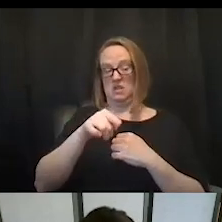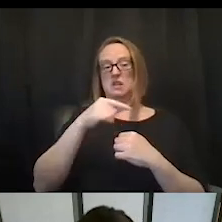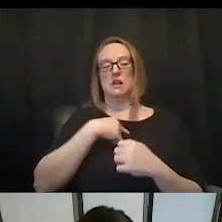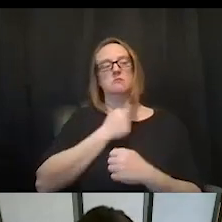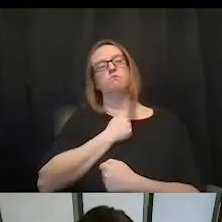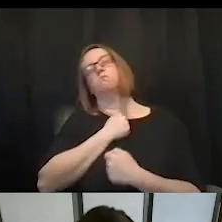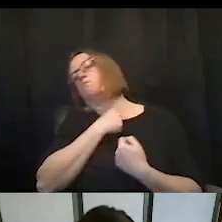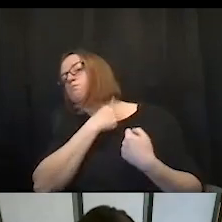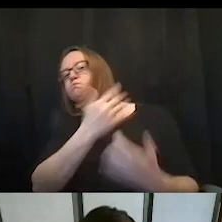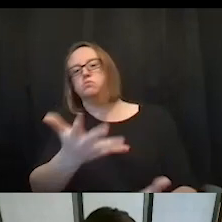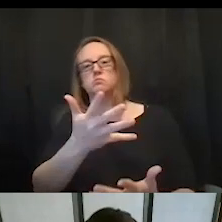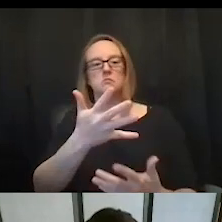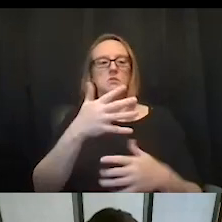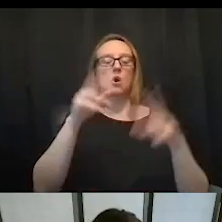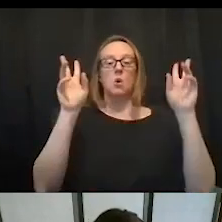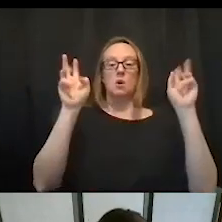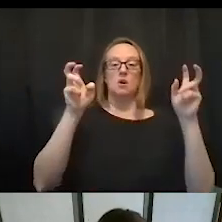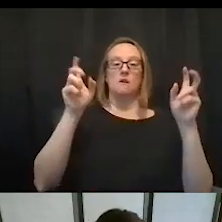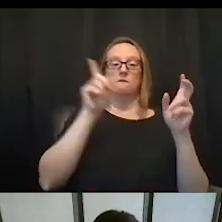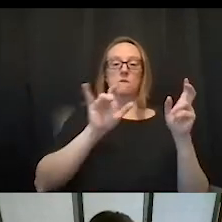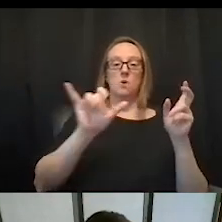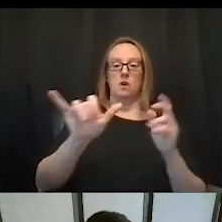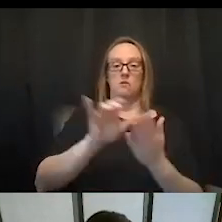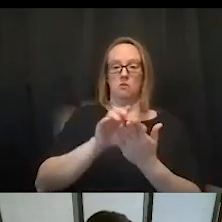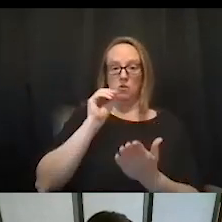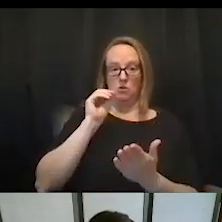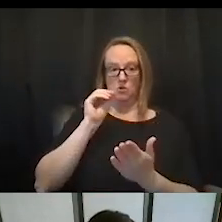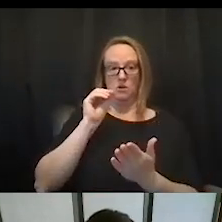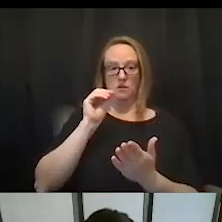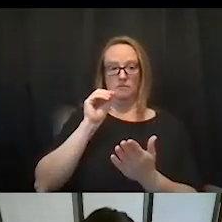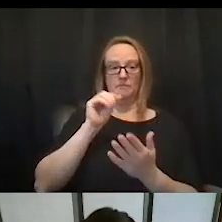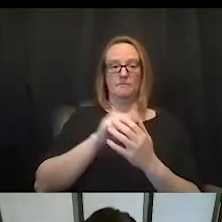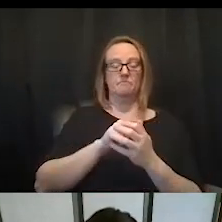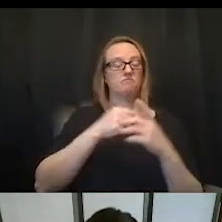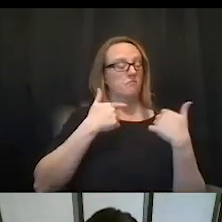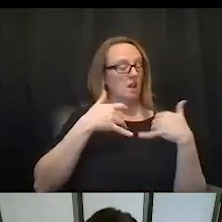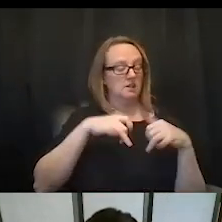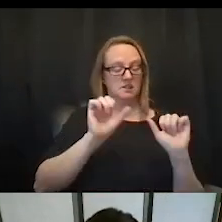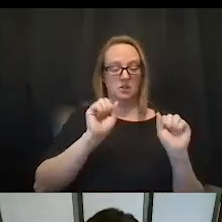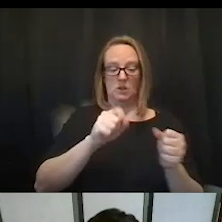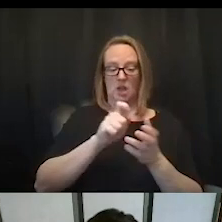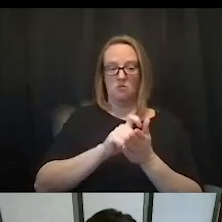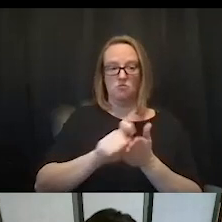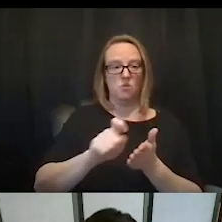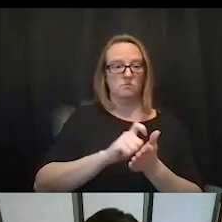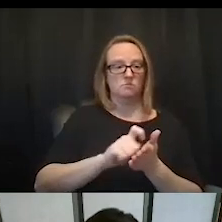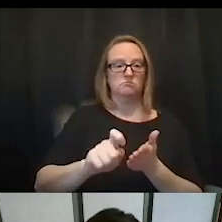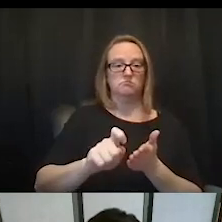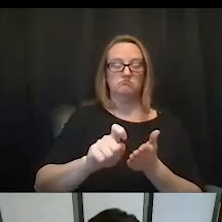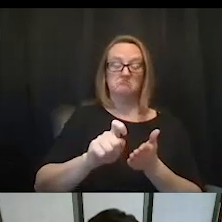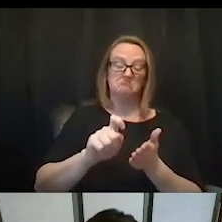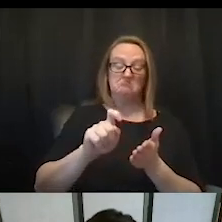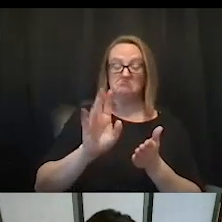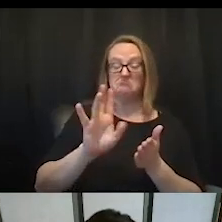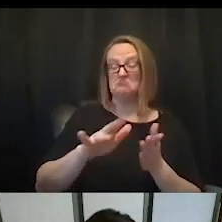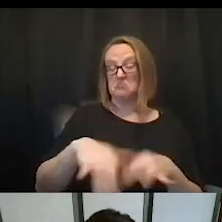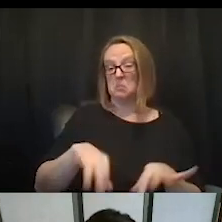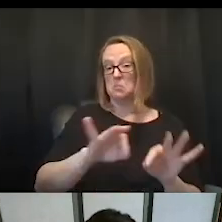and it's called "Forever Learning" I can still put pen to page that's something. Things have